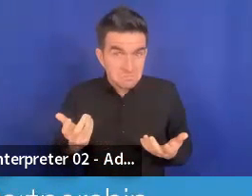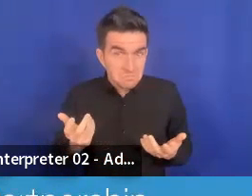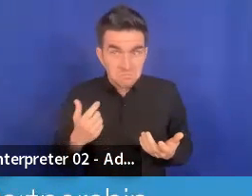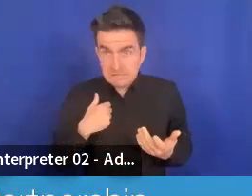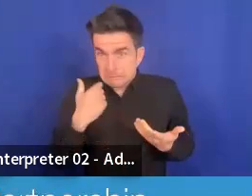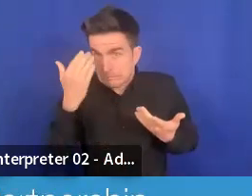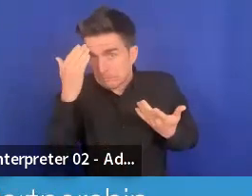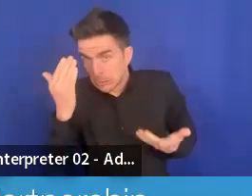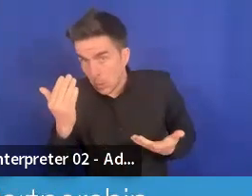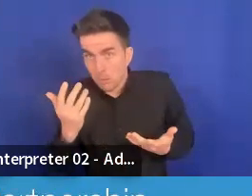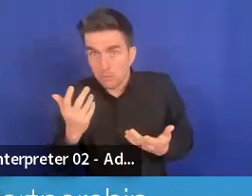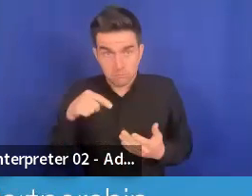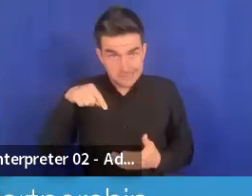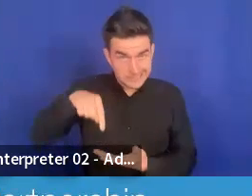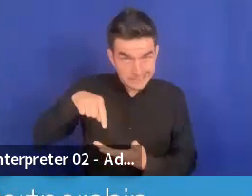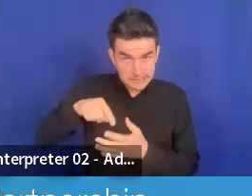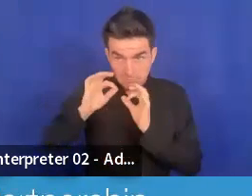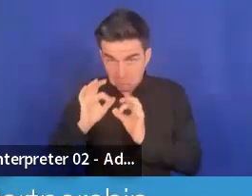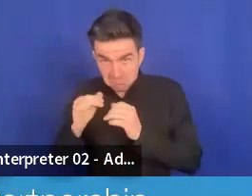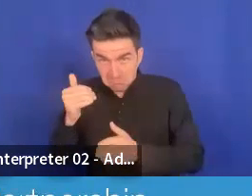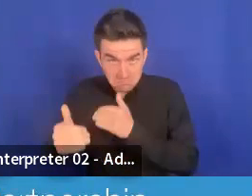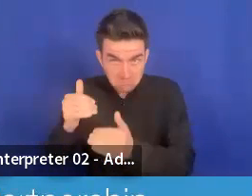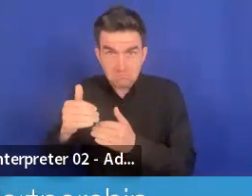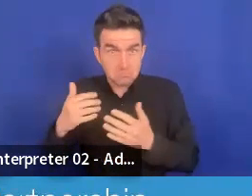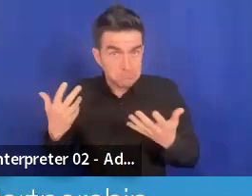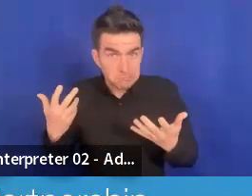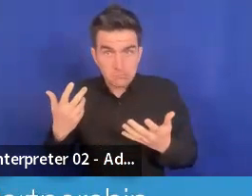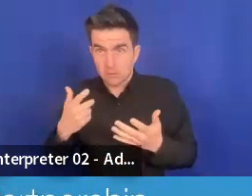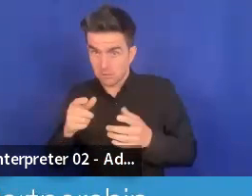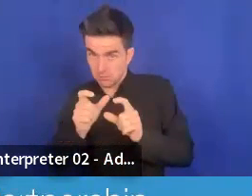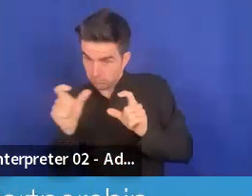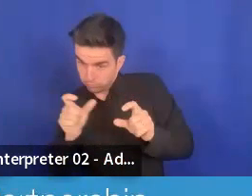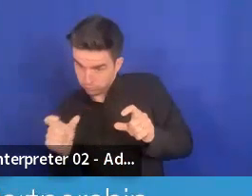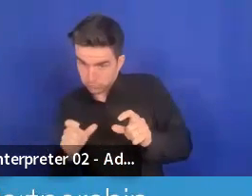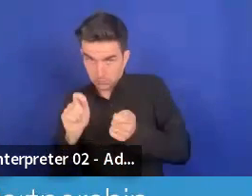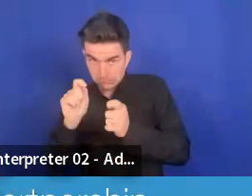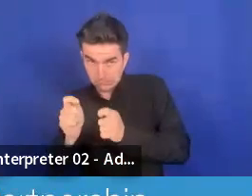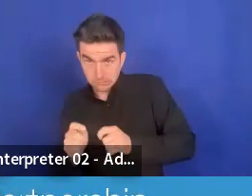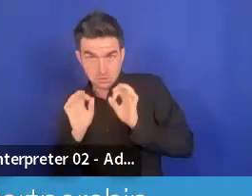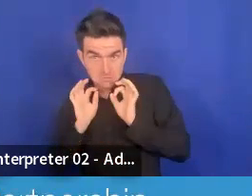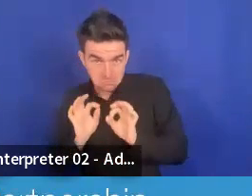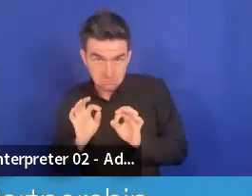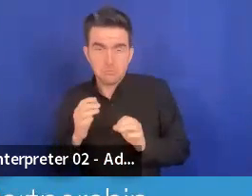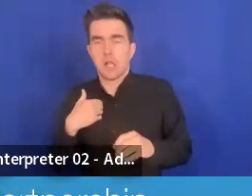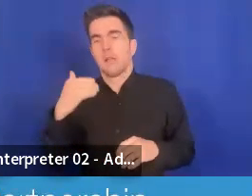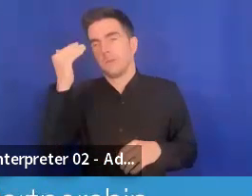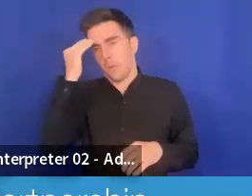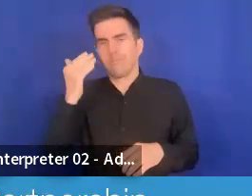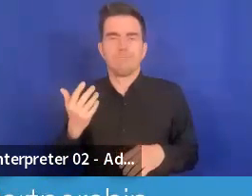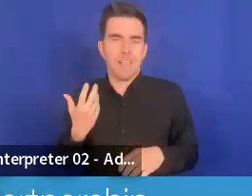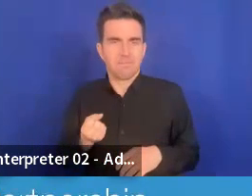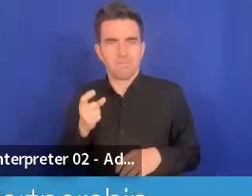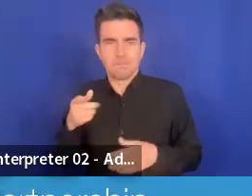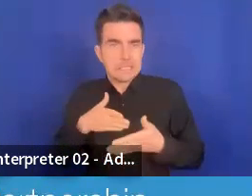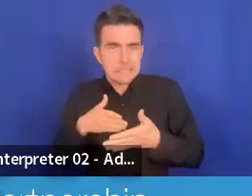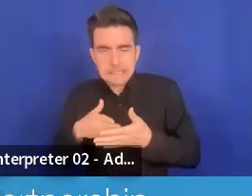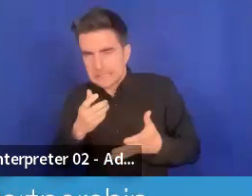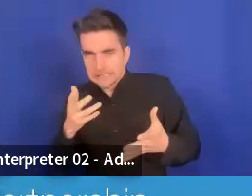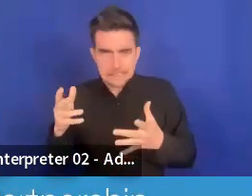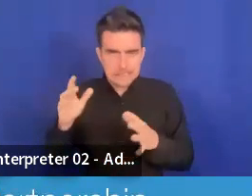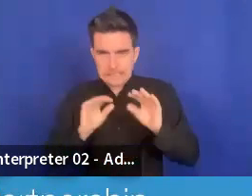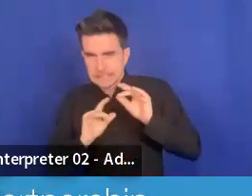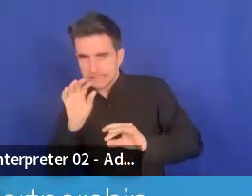The calendar for the negotiations of all three of these high level meeting political declarations,